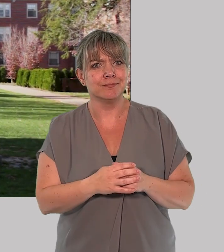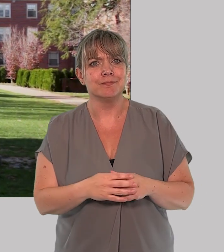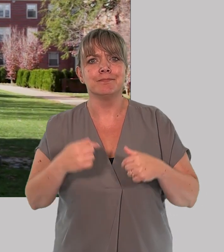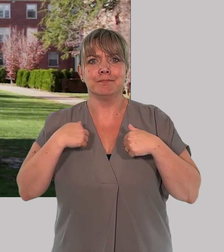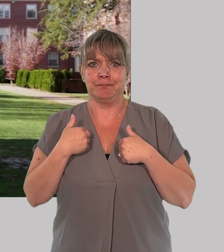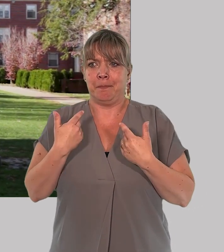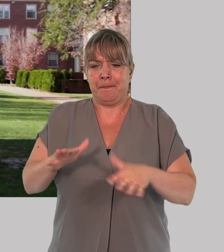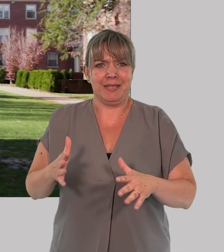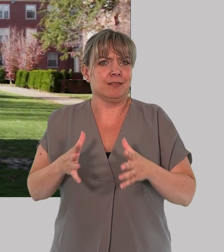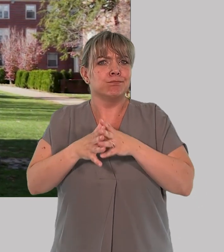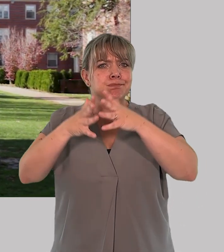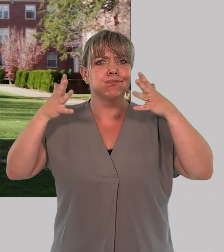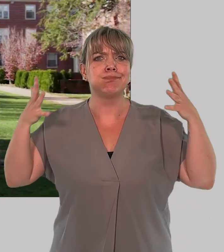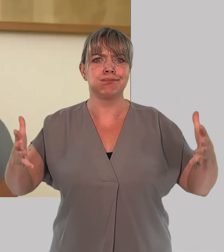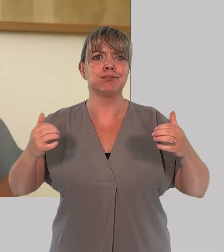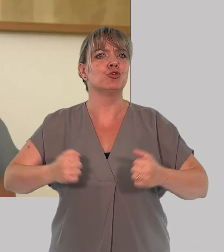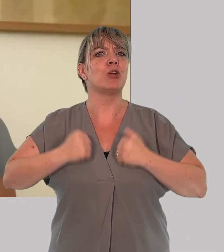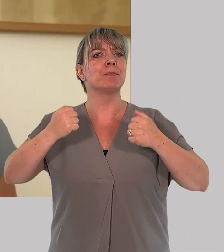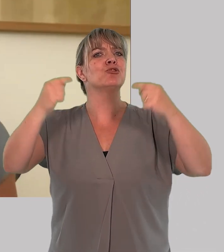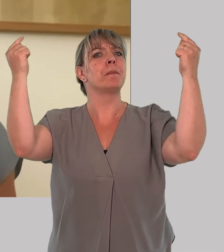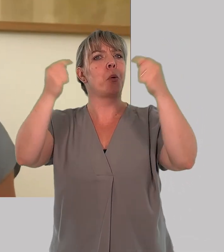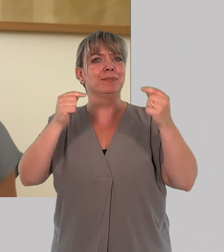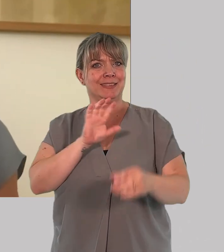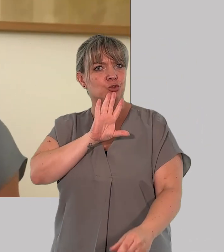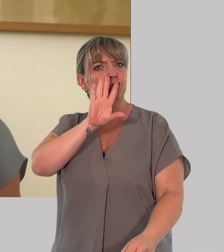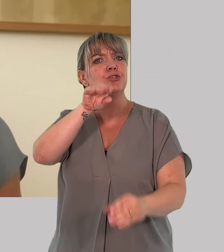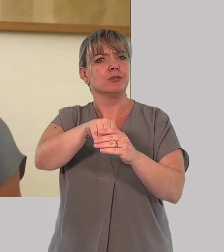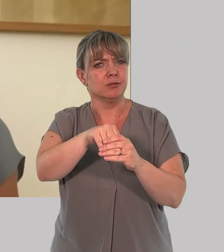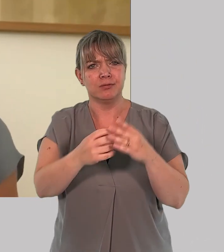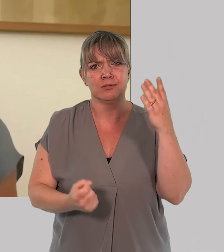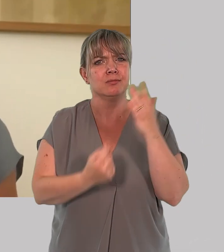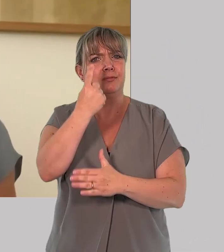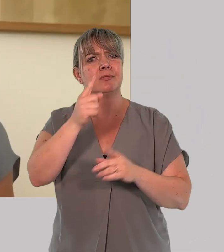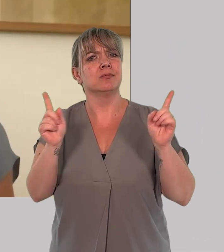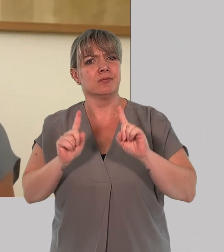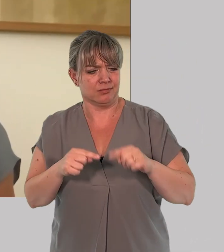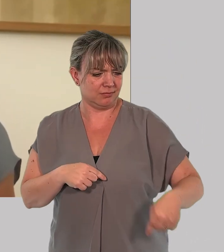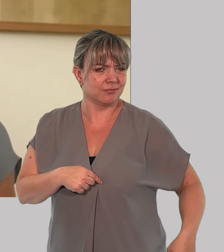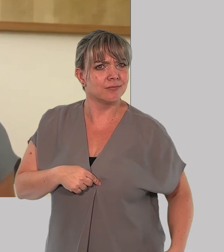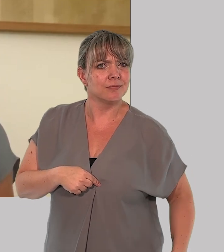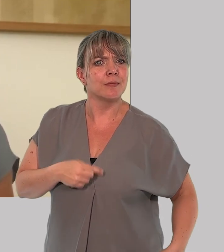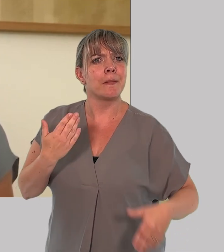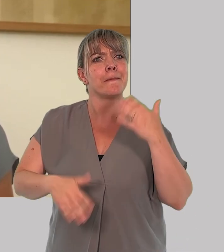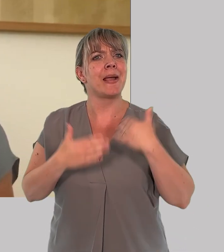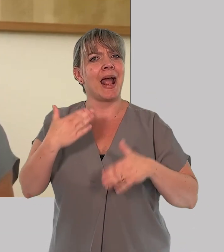my left hamstring. Over the course of a week and after a number of misdiagnoses, I was eventually